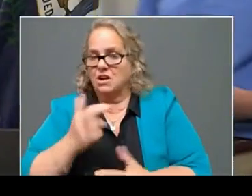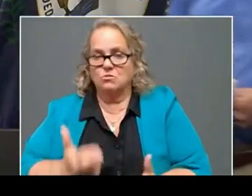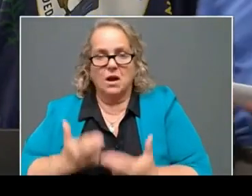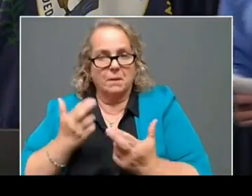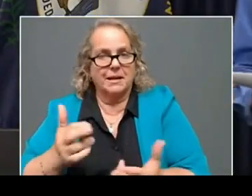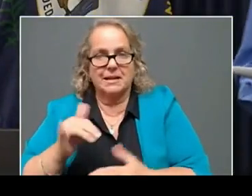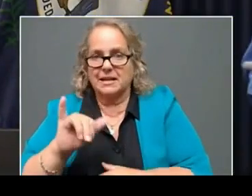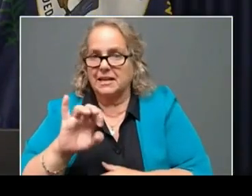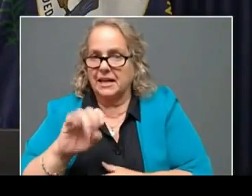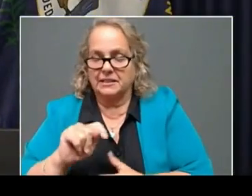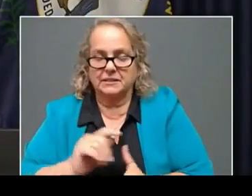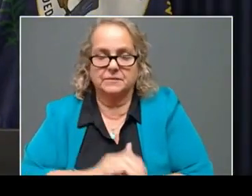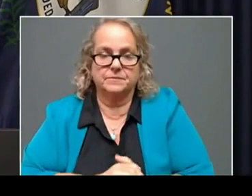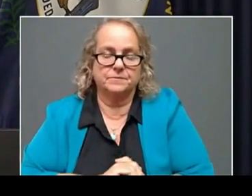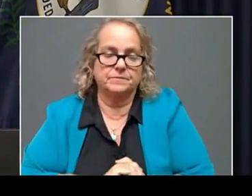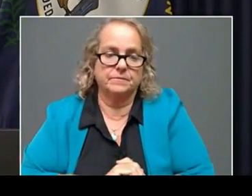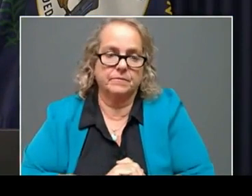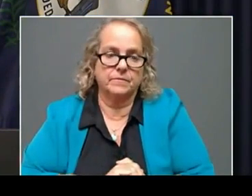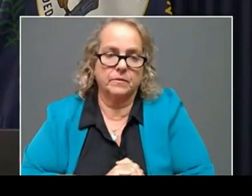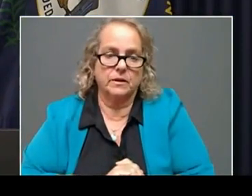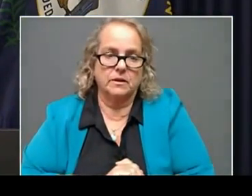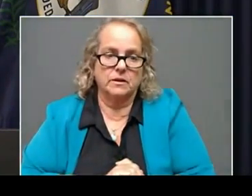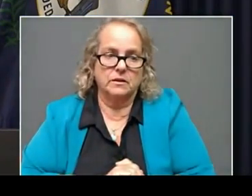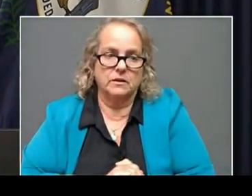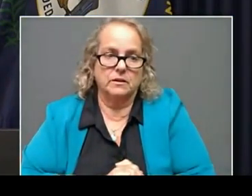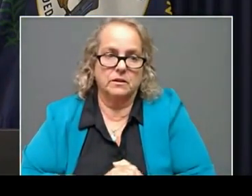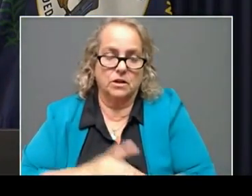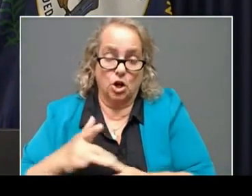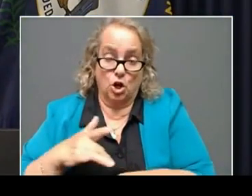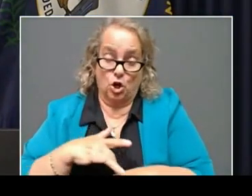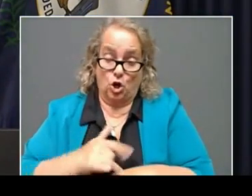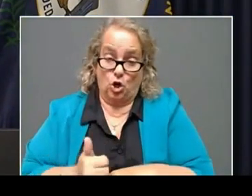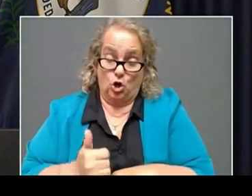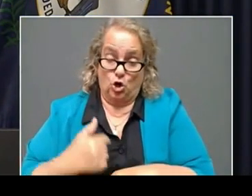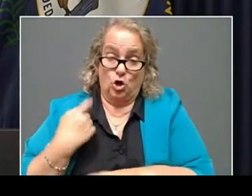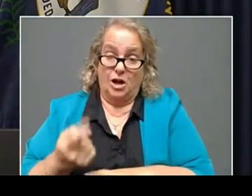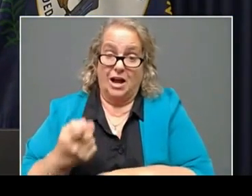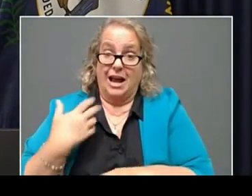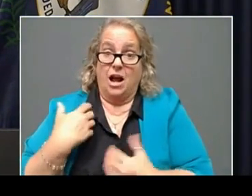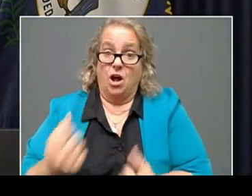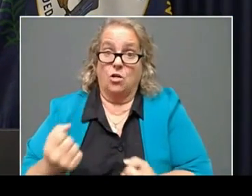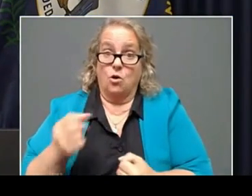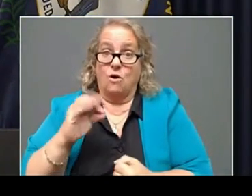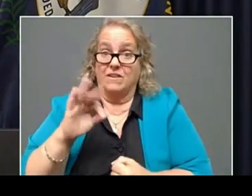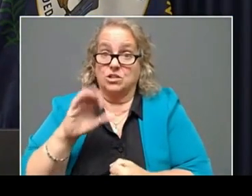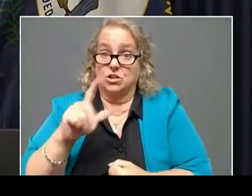And so the Early on health officials use that 5% for positivity rate as sort